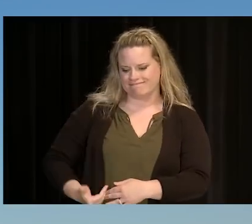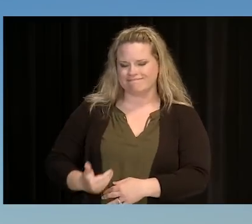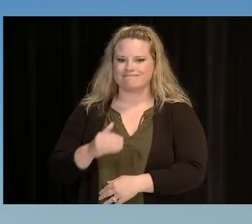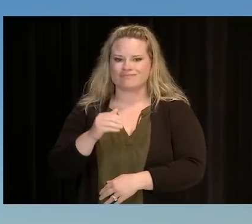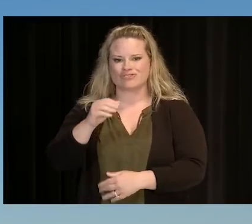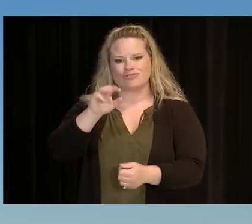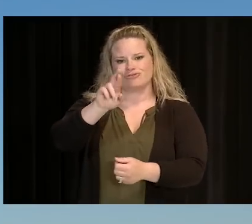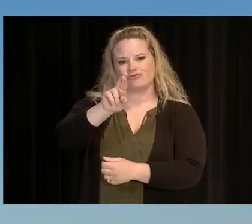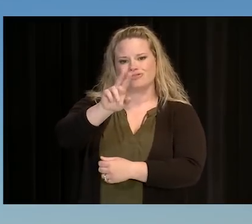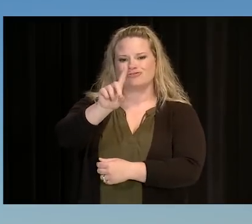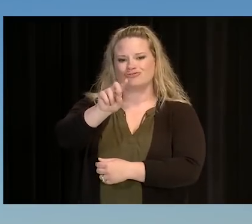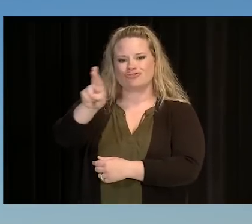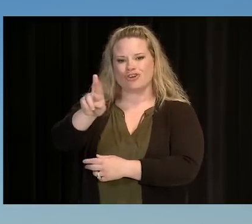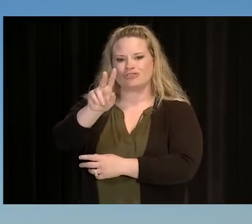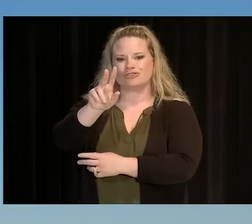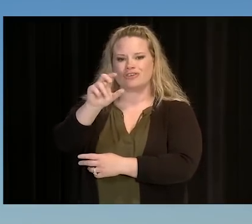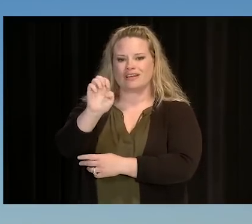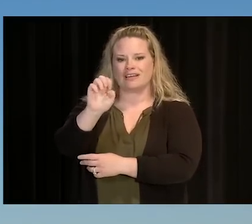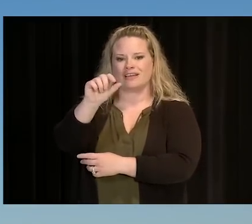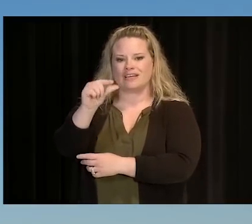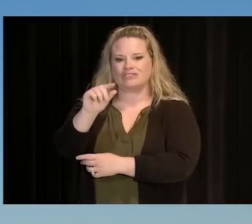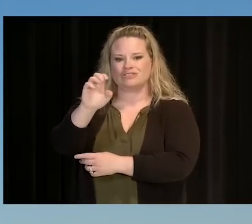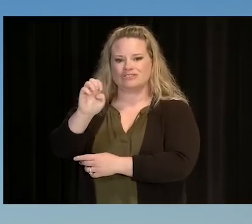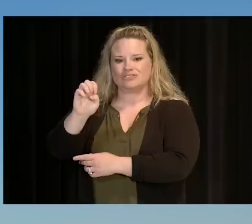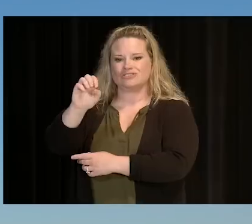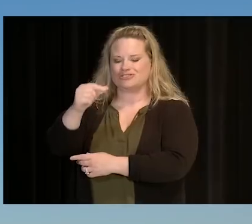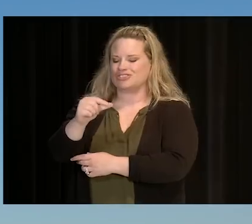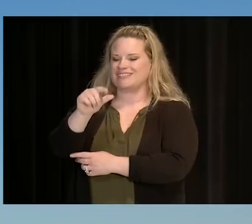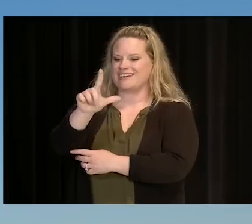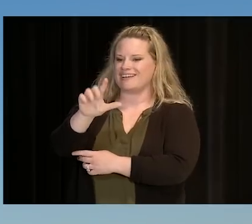I'M DR. KAY EGGLESTON, COLLEGE PRESIDENT, AND I AM DELIGHTED